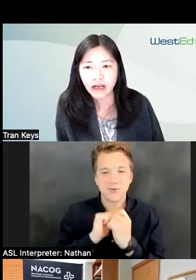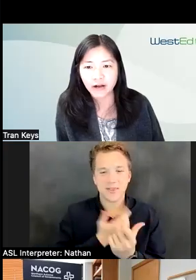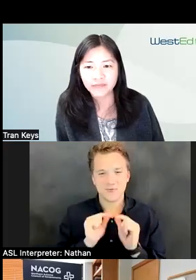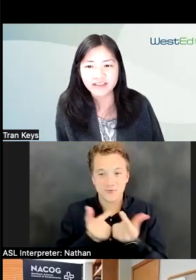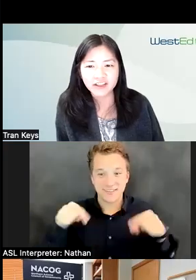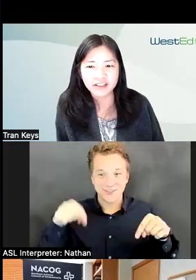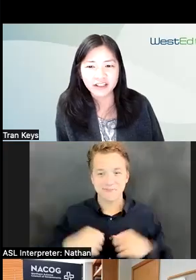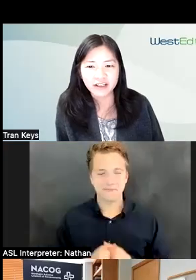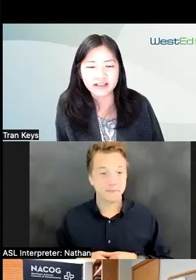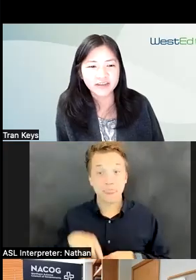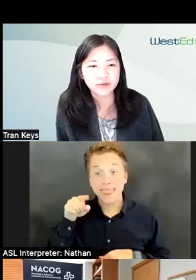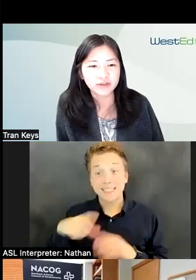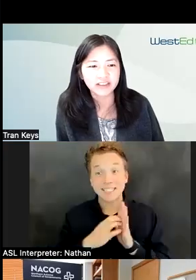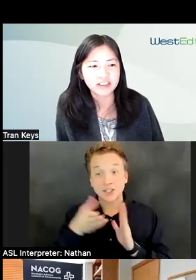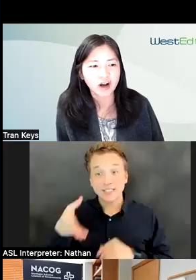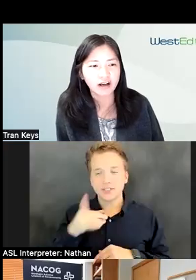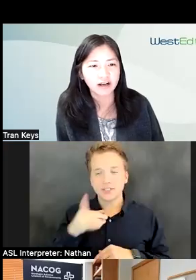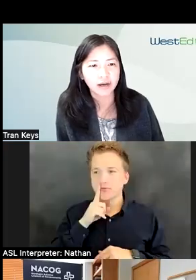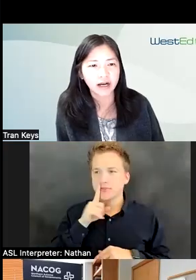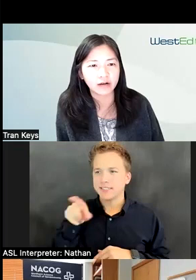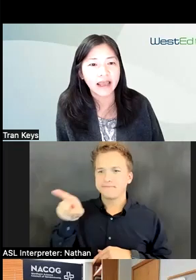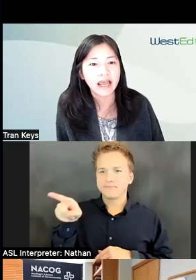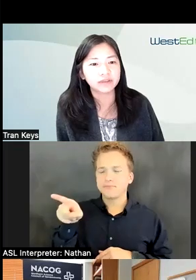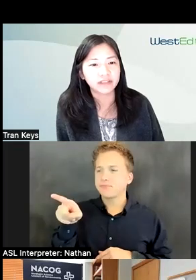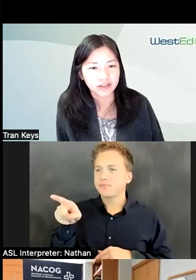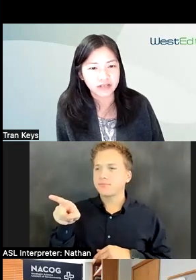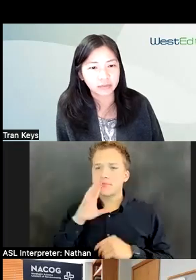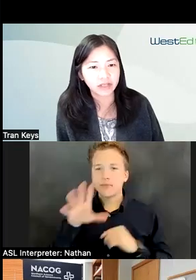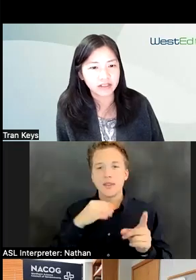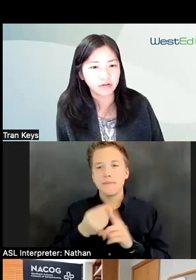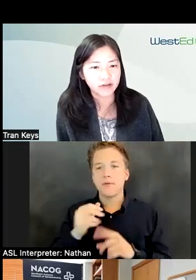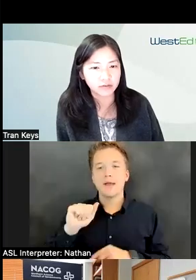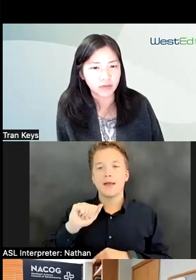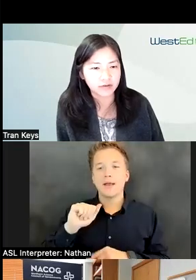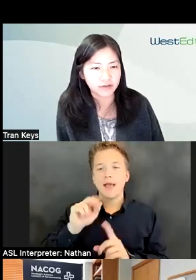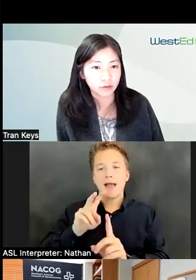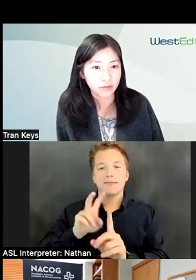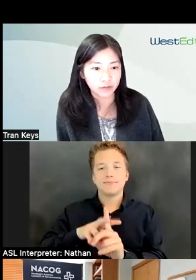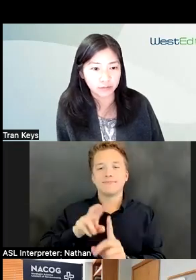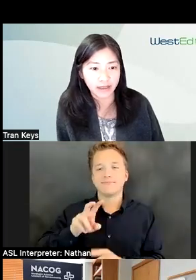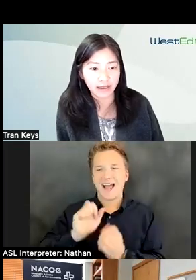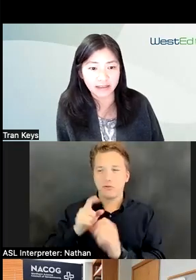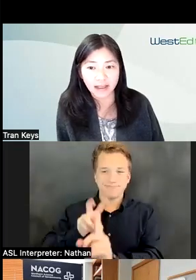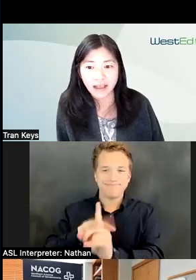This section here is really to talk about application-application of logic models and your measurement plan.